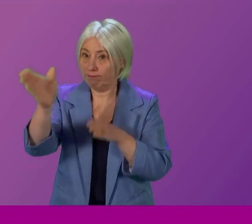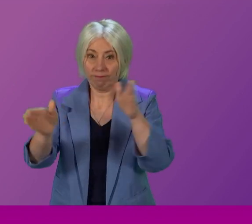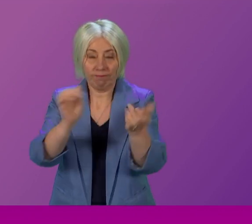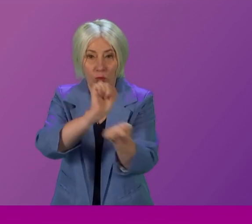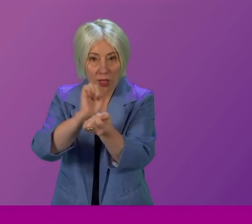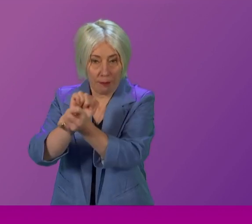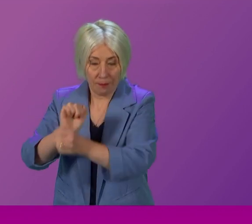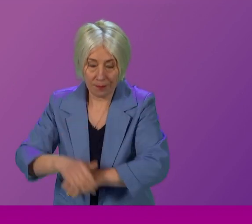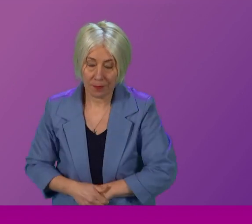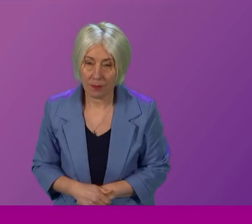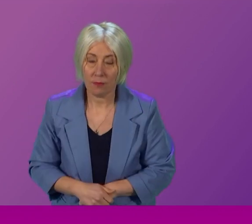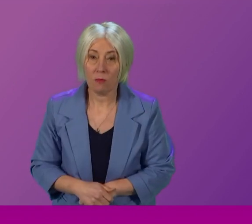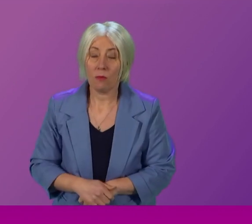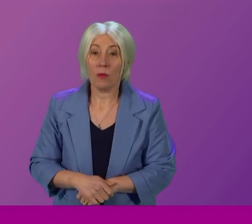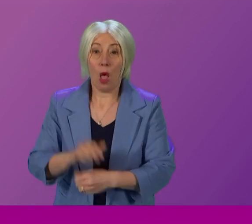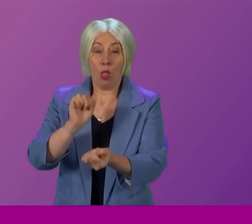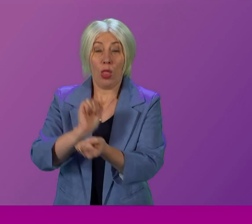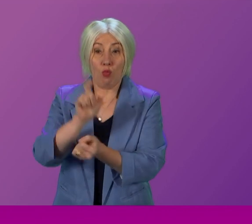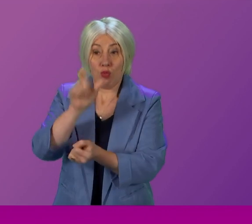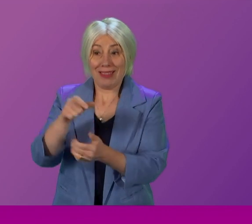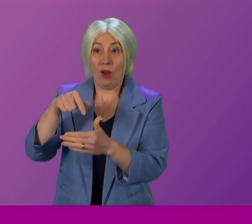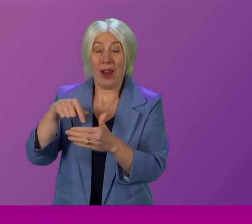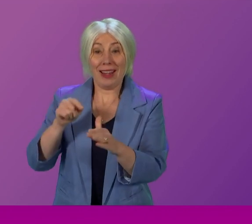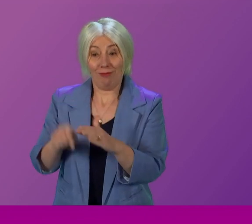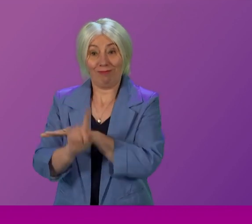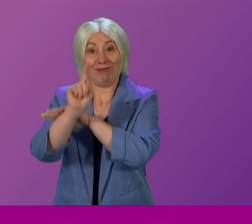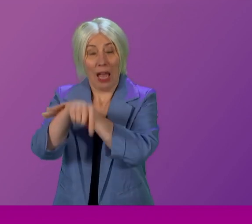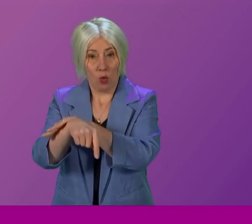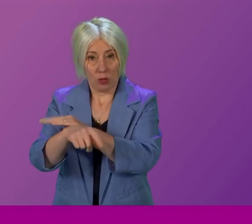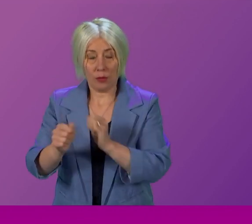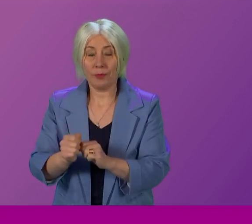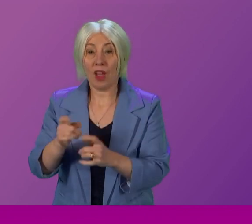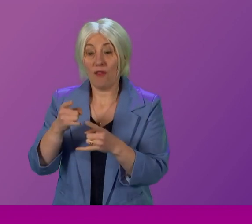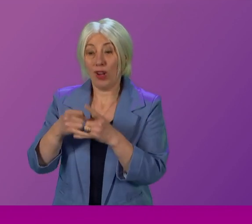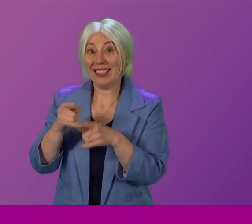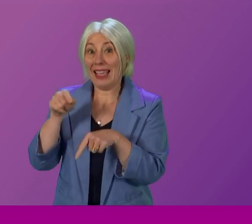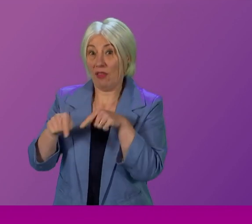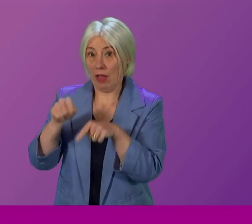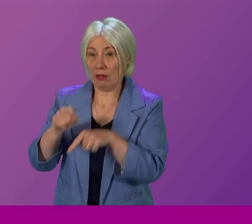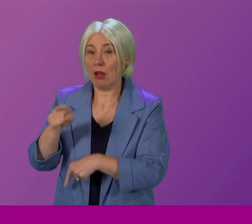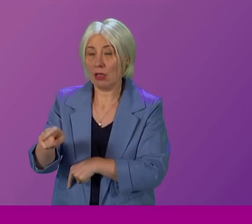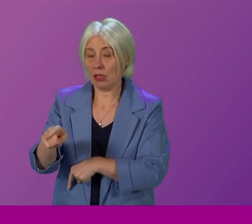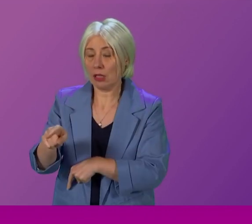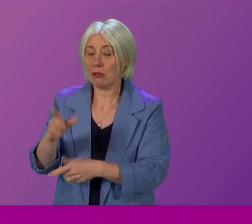In terms of how prisoners are treated when they leave prison, there are well-established